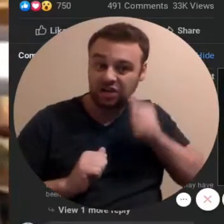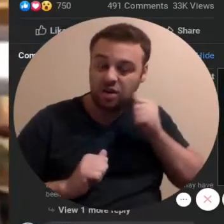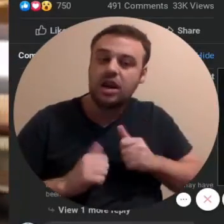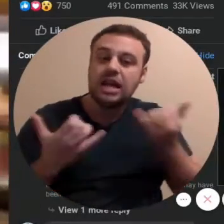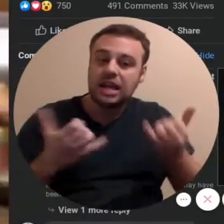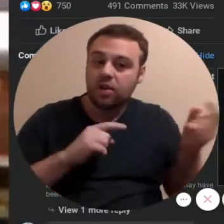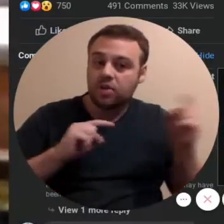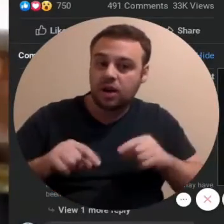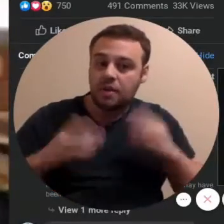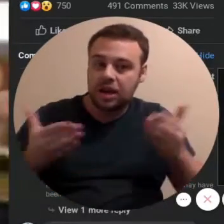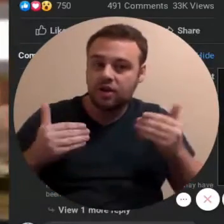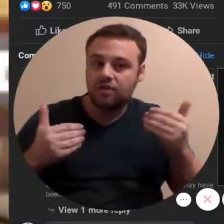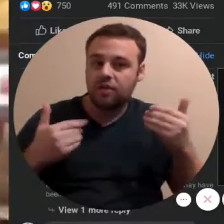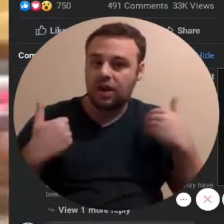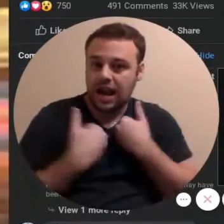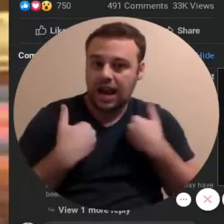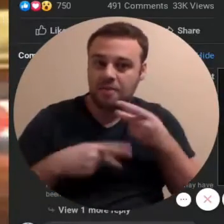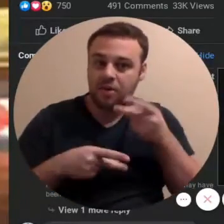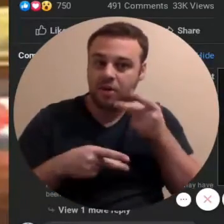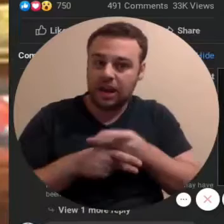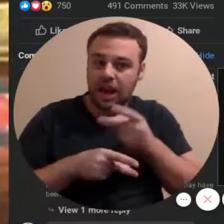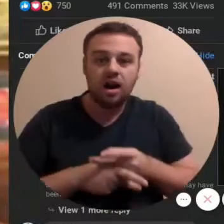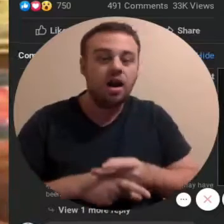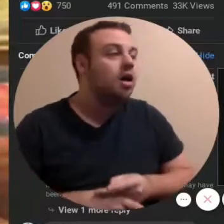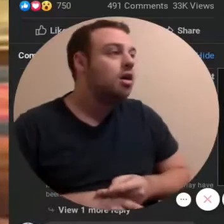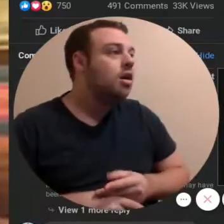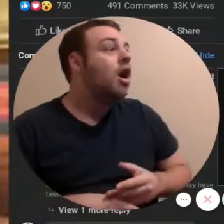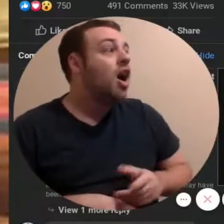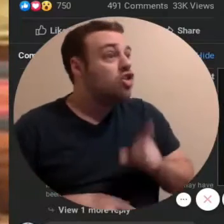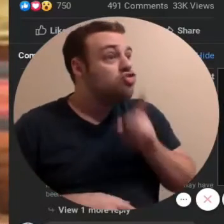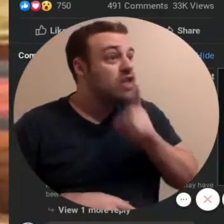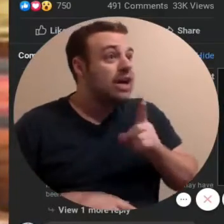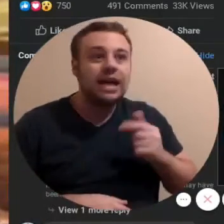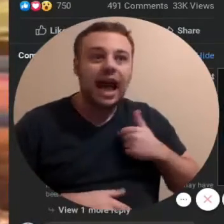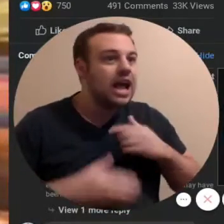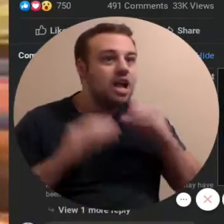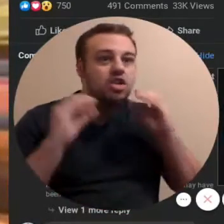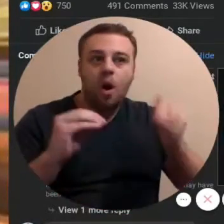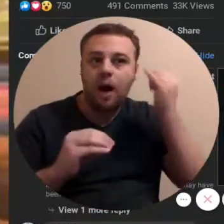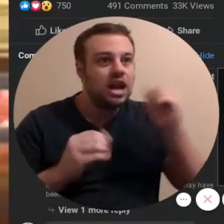Julie: Oh my gosh, it's so eye opening. I had no idea how hard the zoo keepers work.